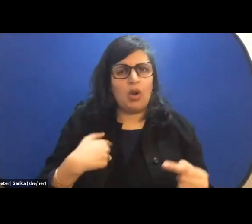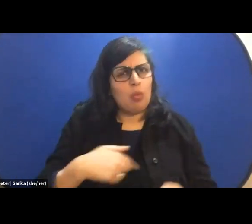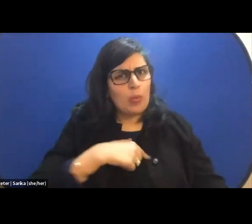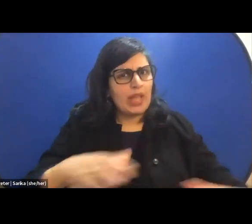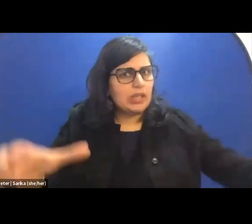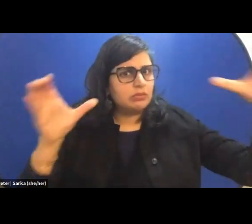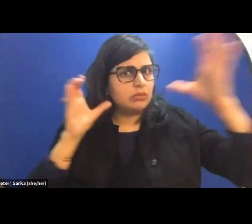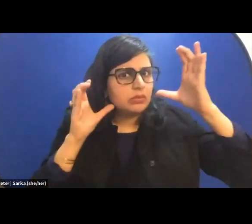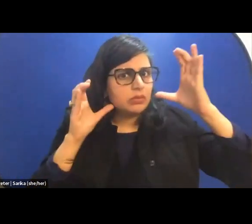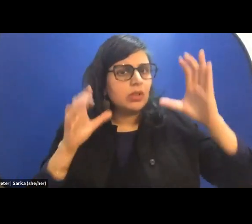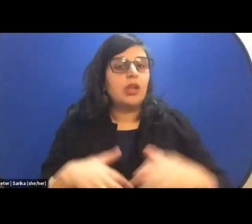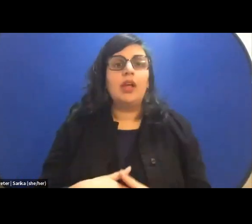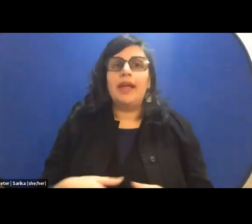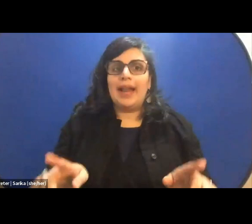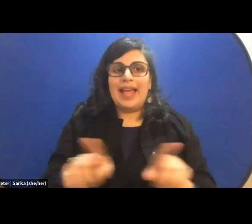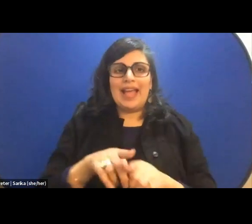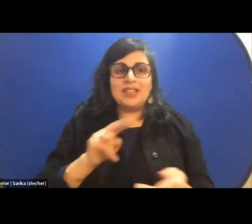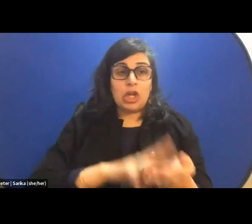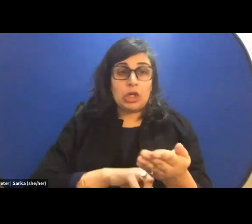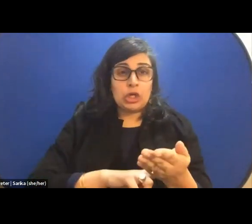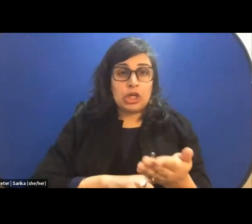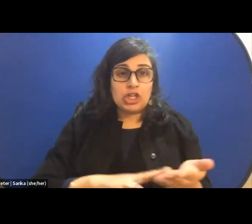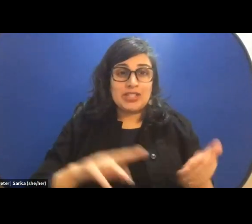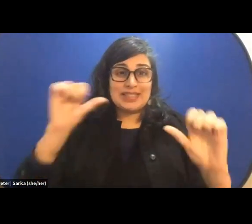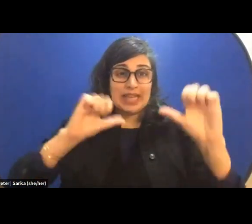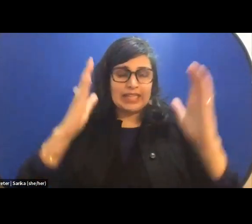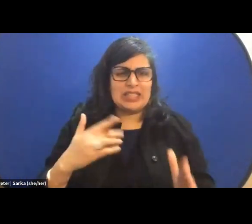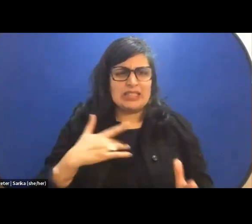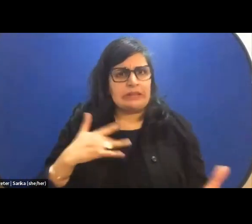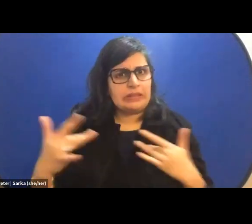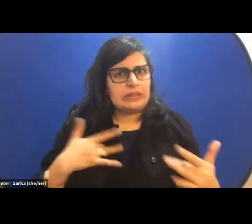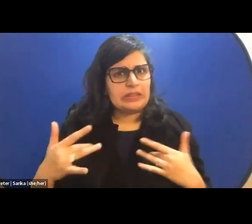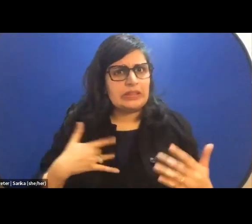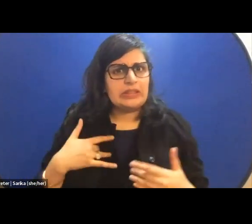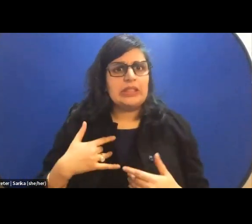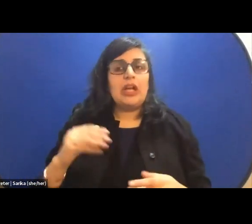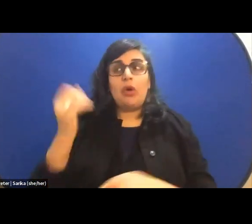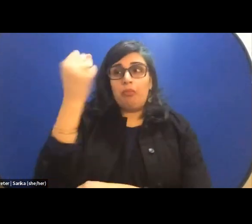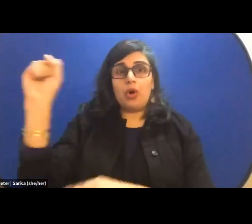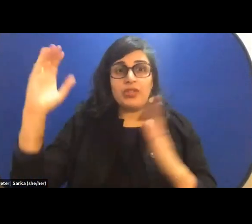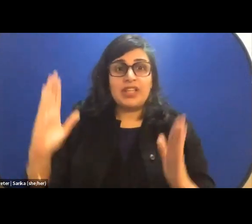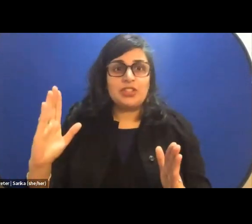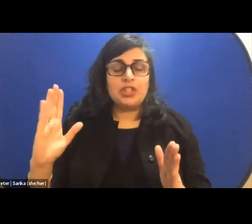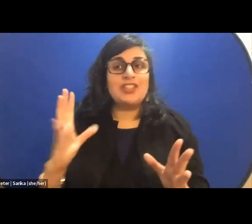public health, when our communities report harm, we listen. And as a nurse sigh entiff, I'm